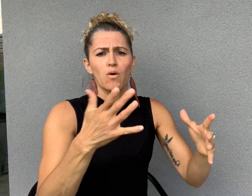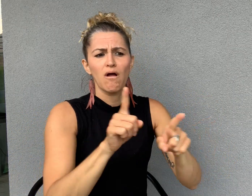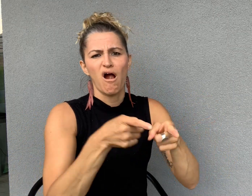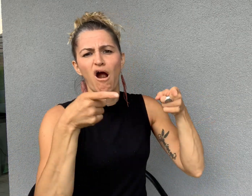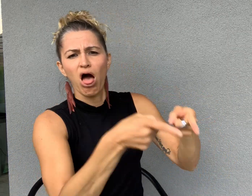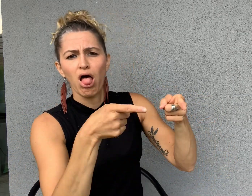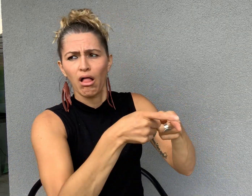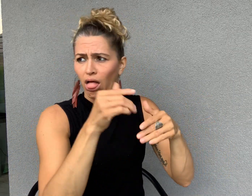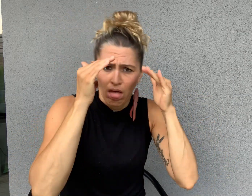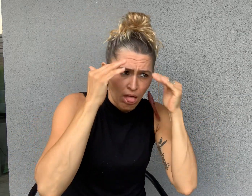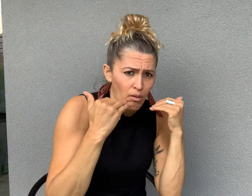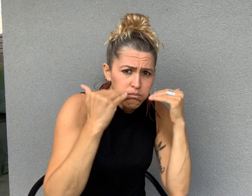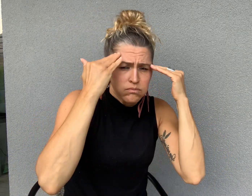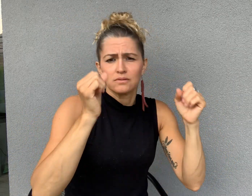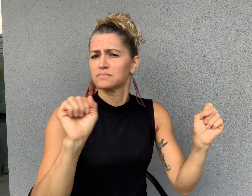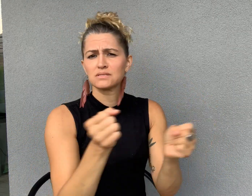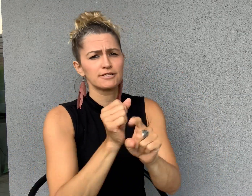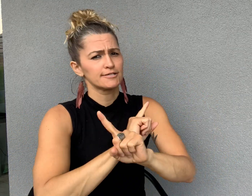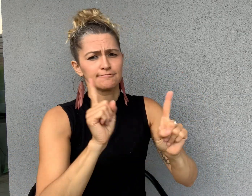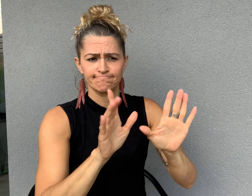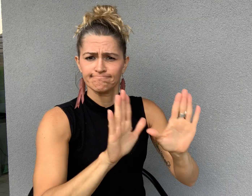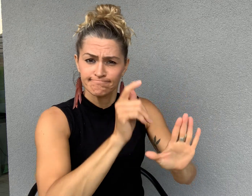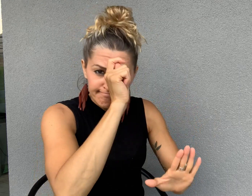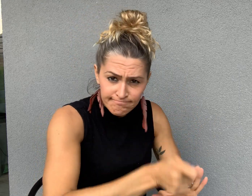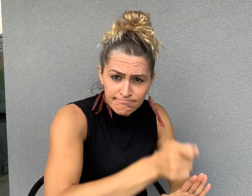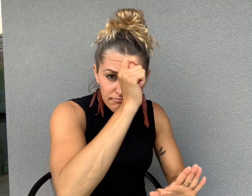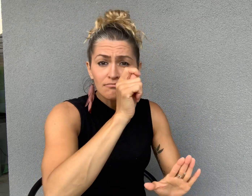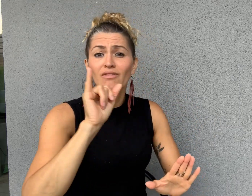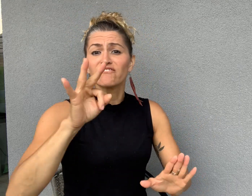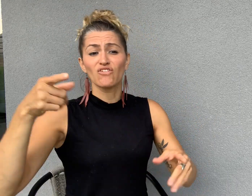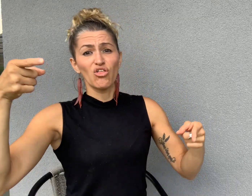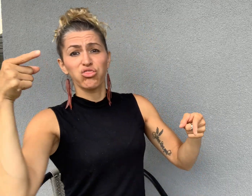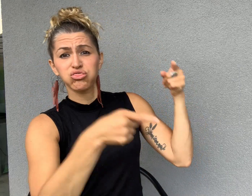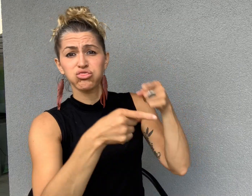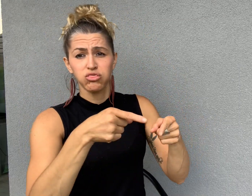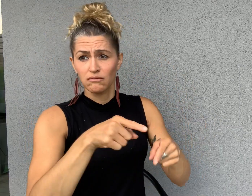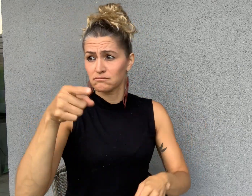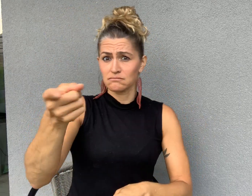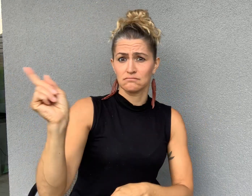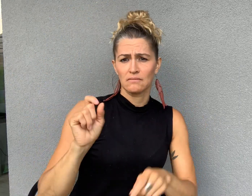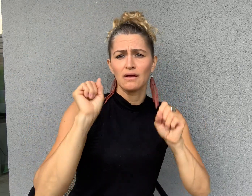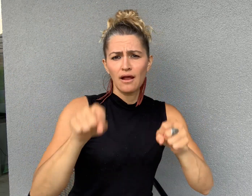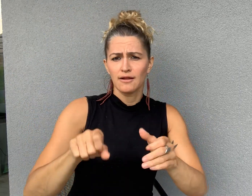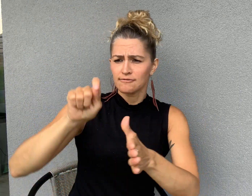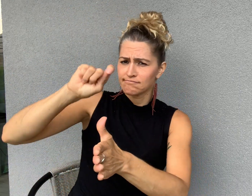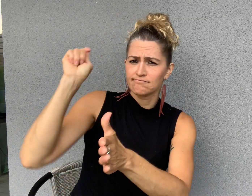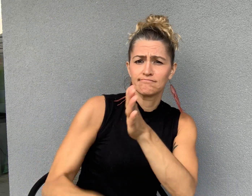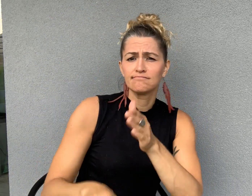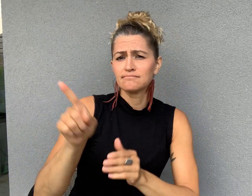Offenders can be fined up to $5,000 and sentenced